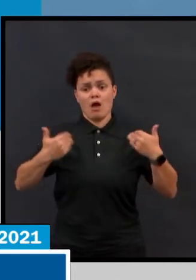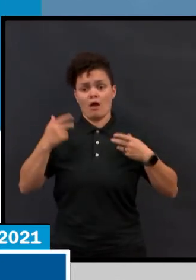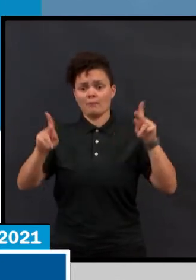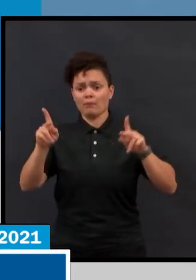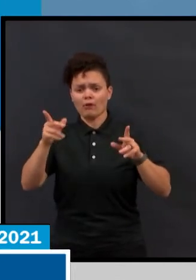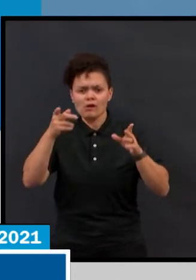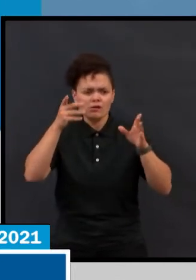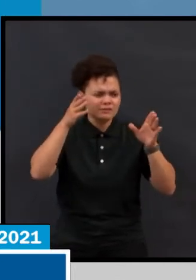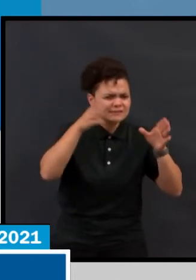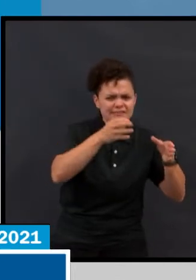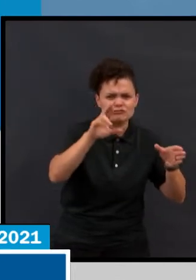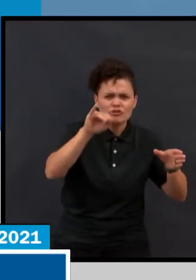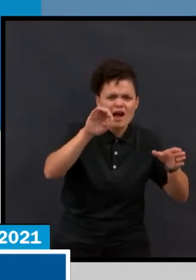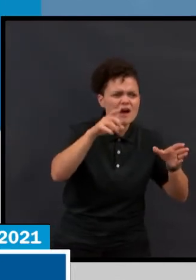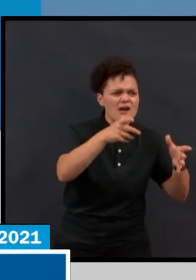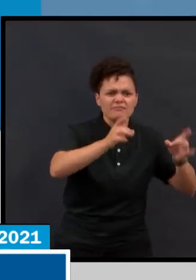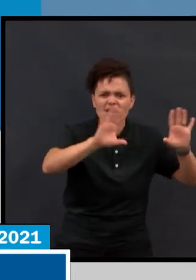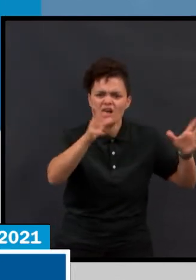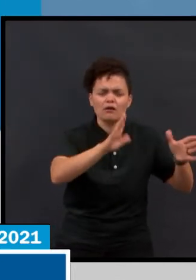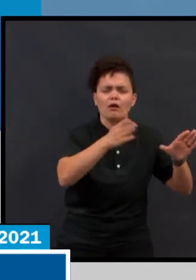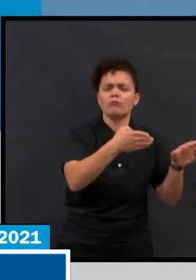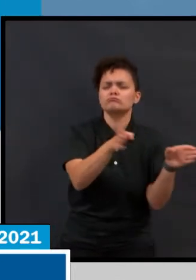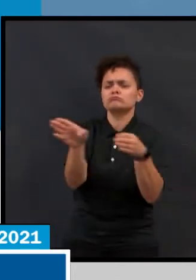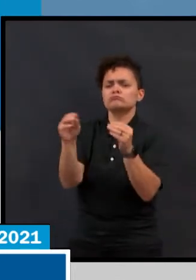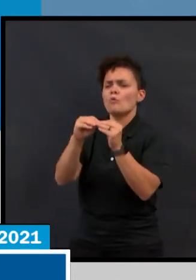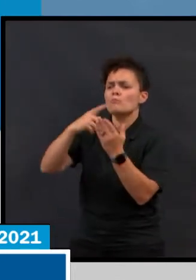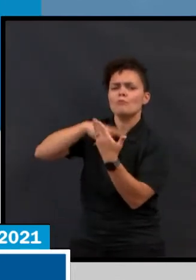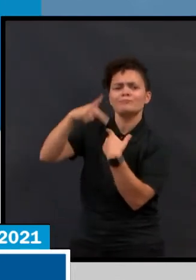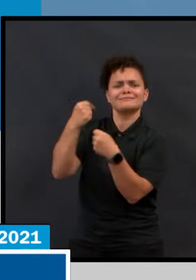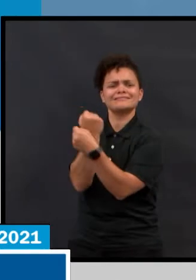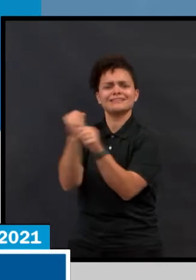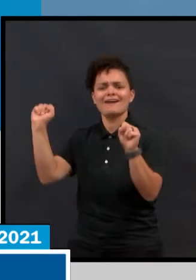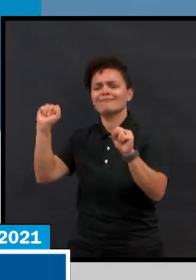be involved in we're also enjoying encouraging urging our young people to be the change that